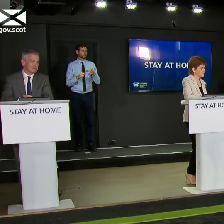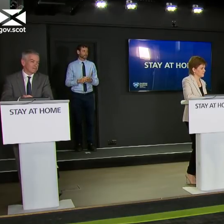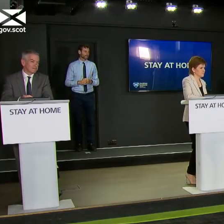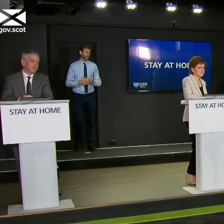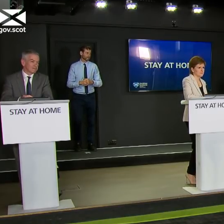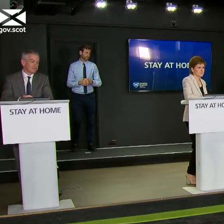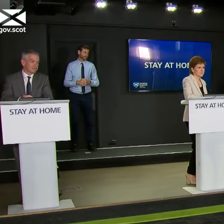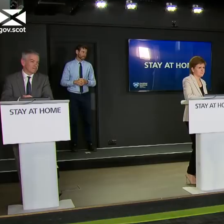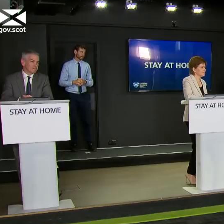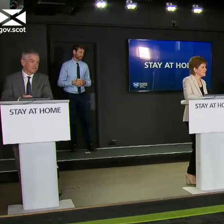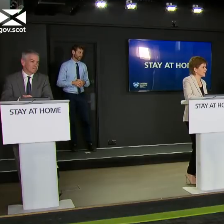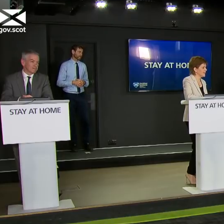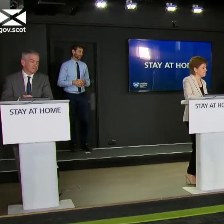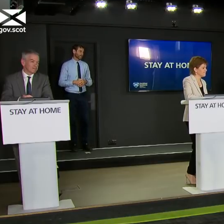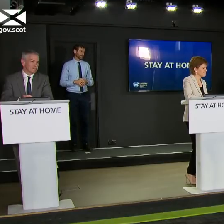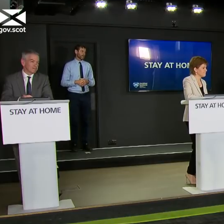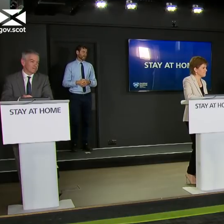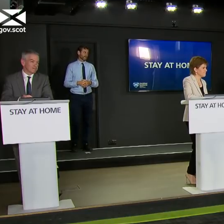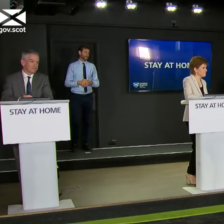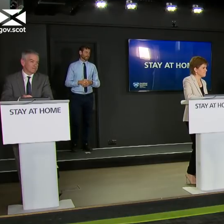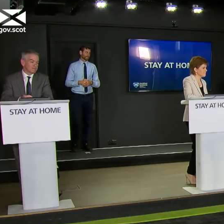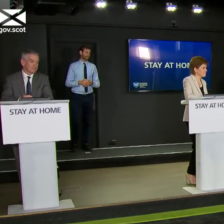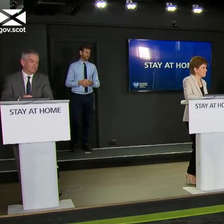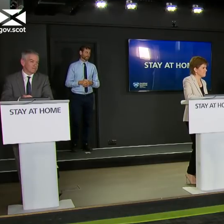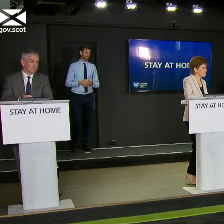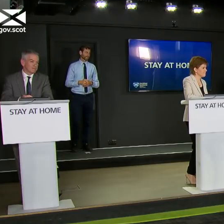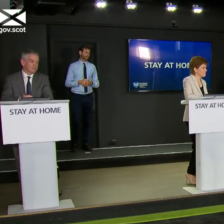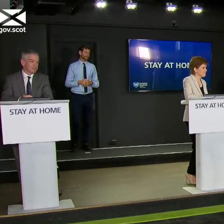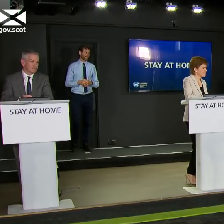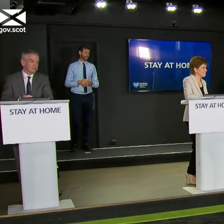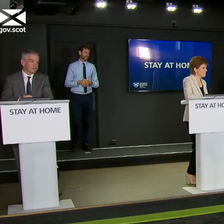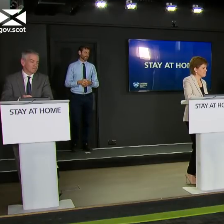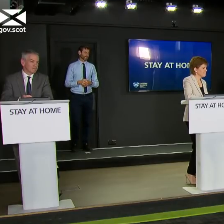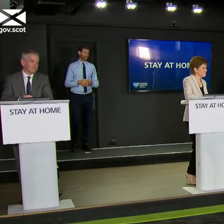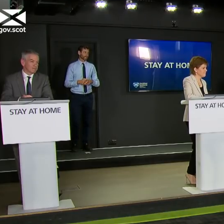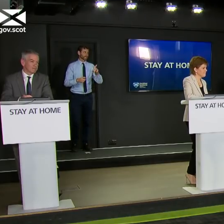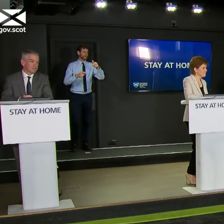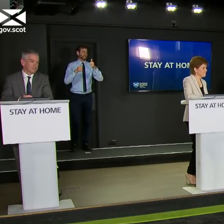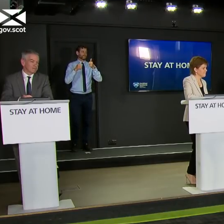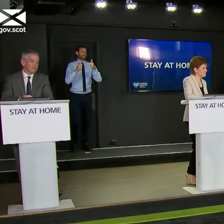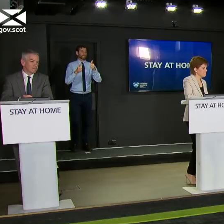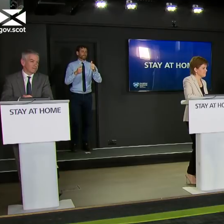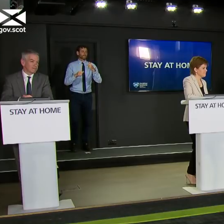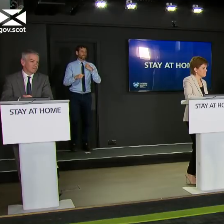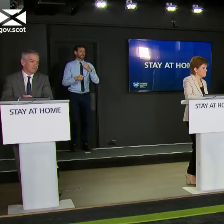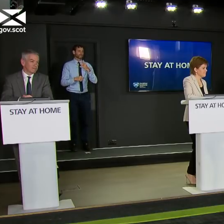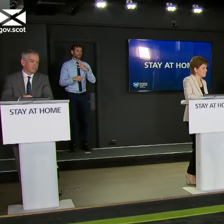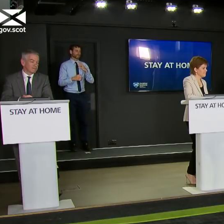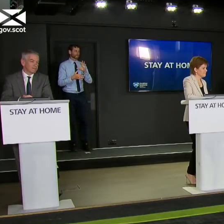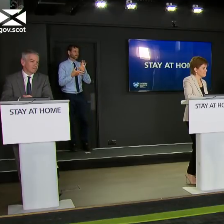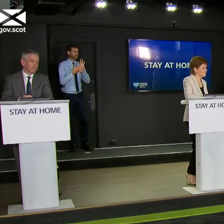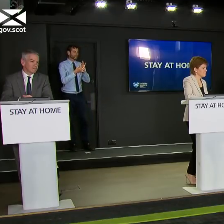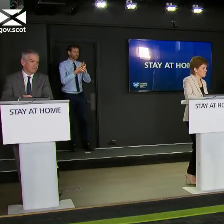Hello, First Minister. Can I just take you back to the data on testing of care home staff